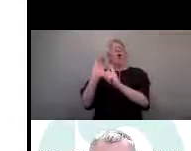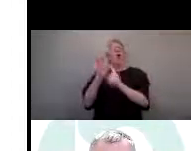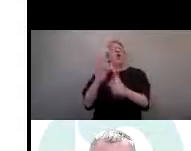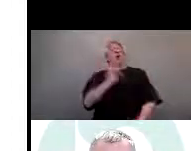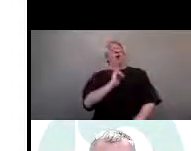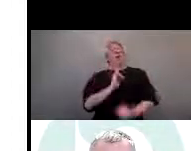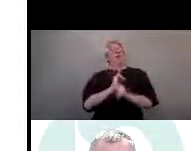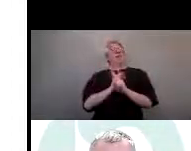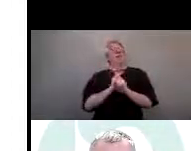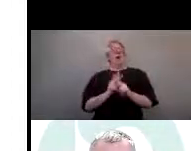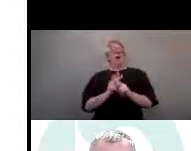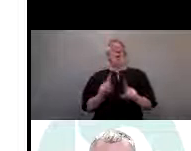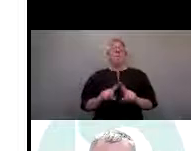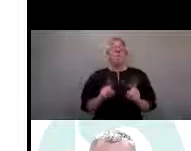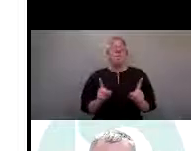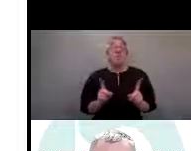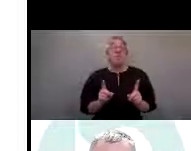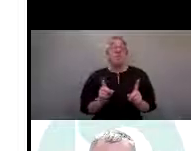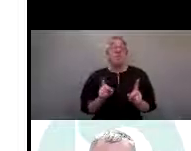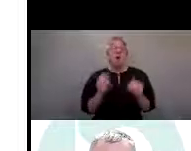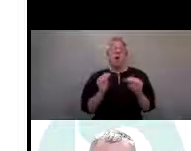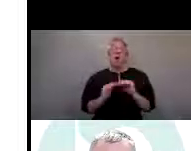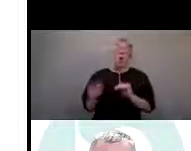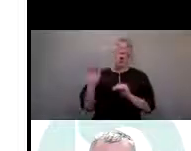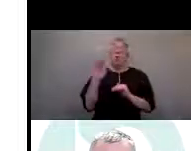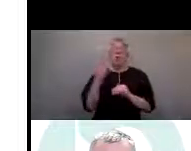However, the result is that more than